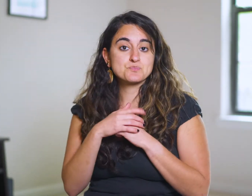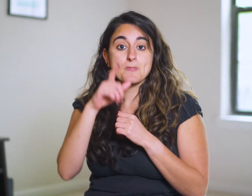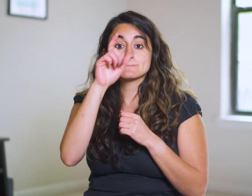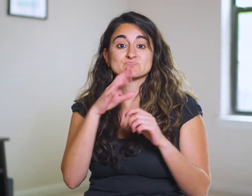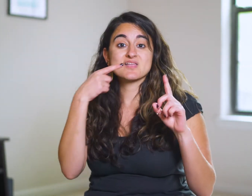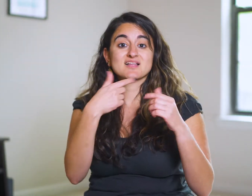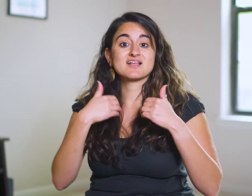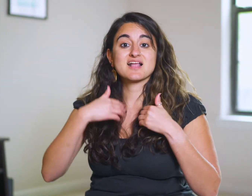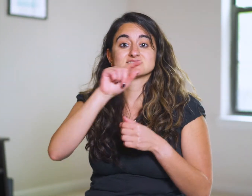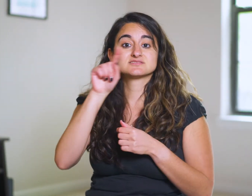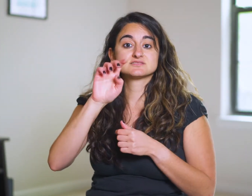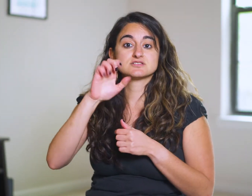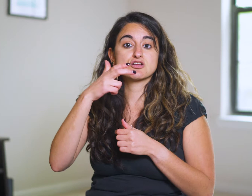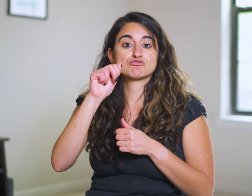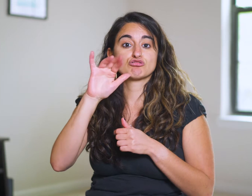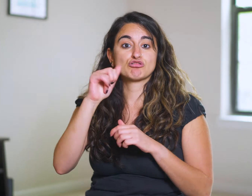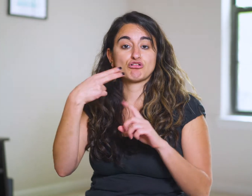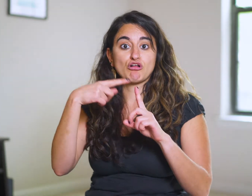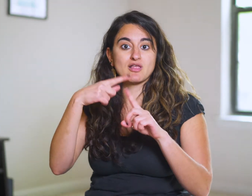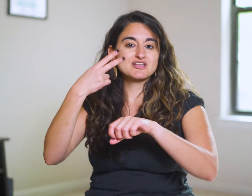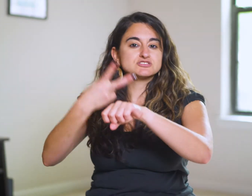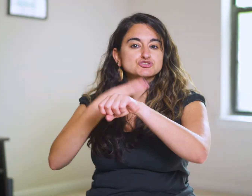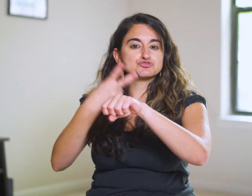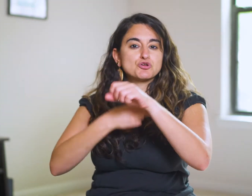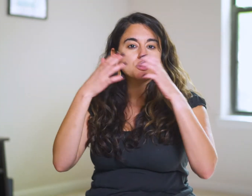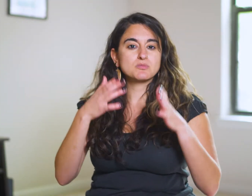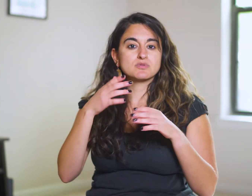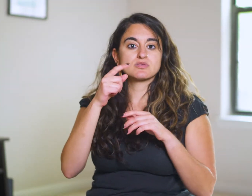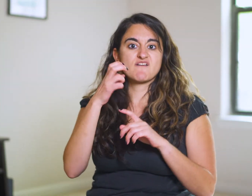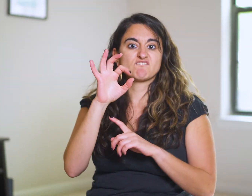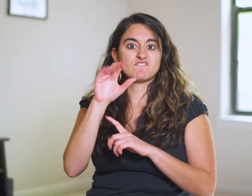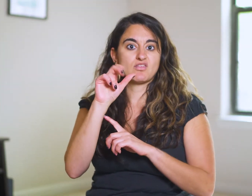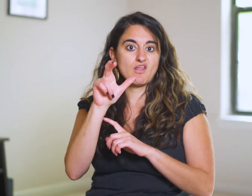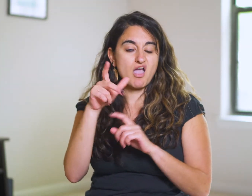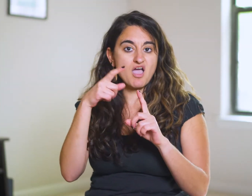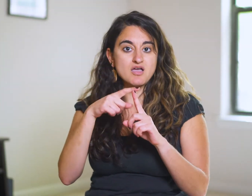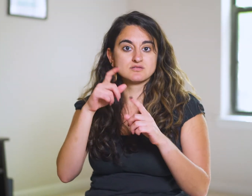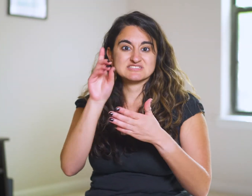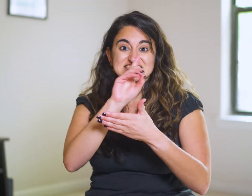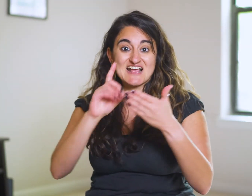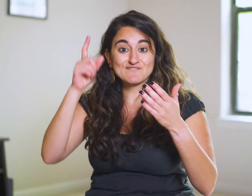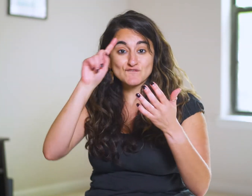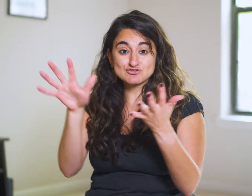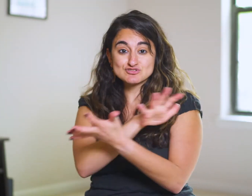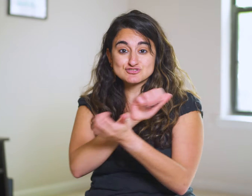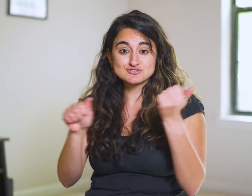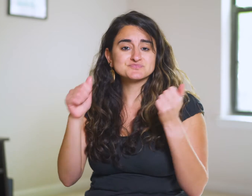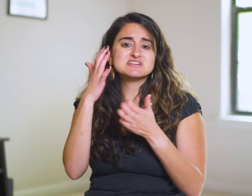God has Zechariah shepherd the flock destined for destruction.